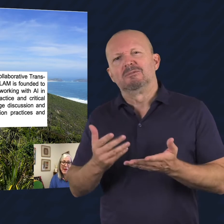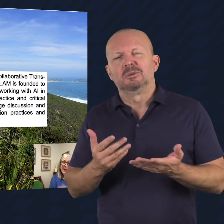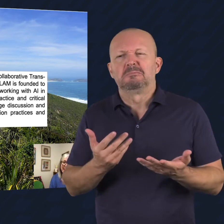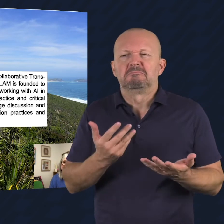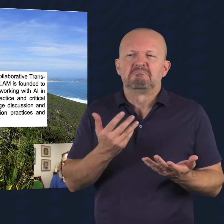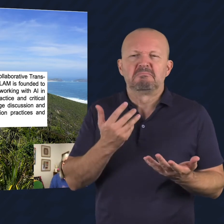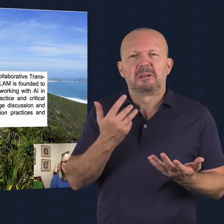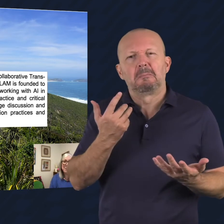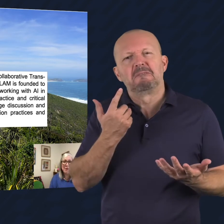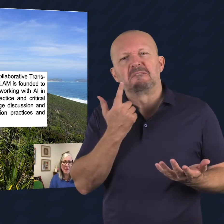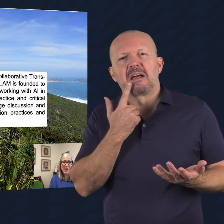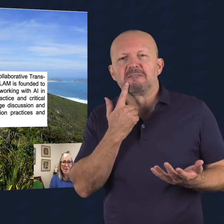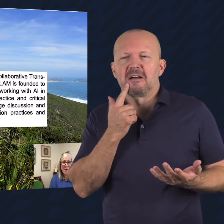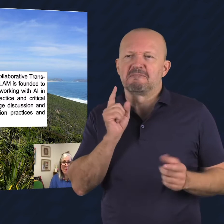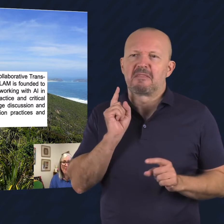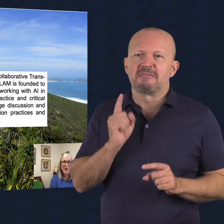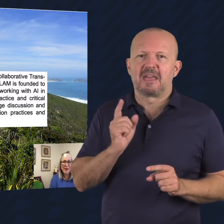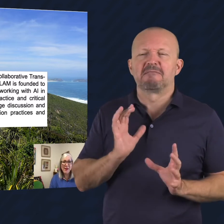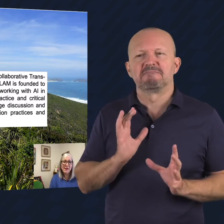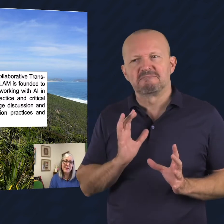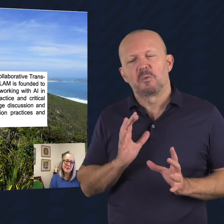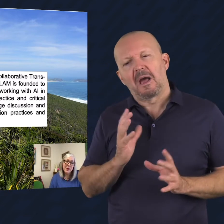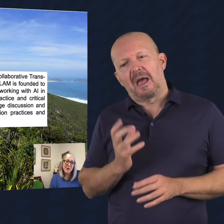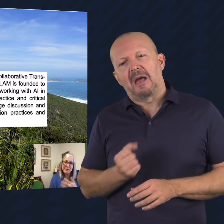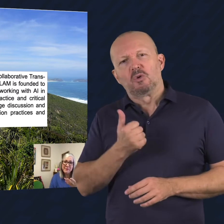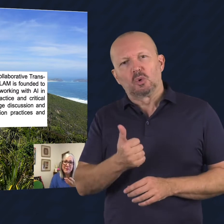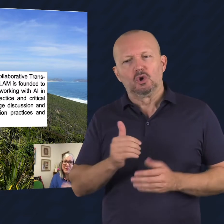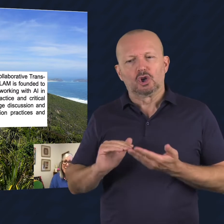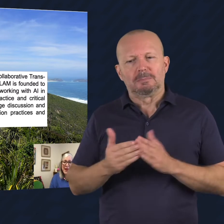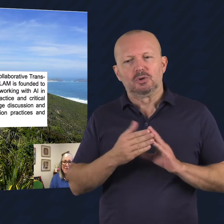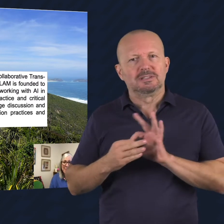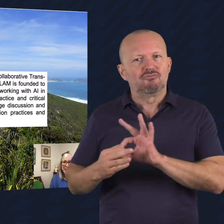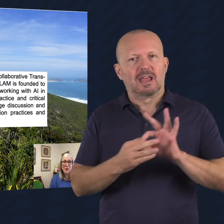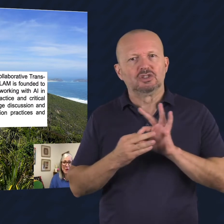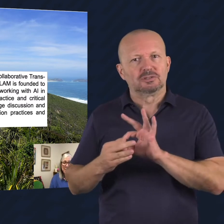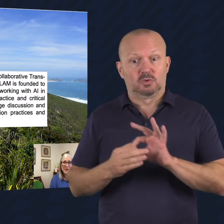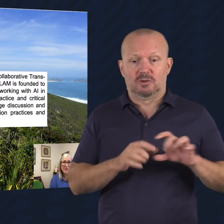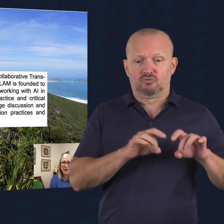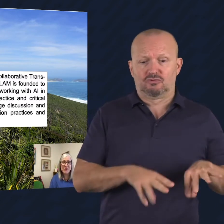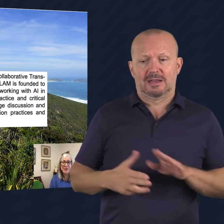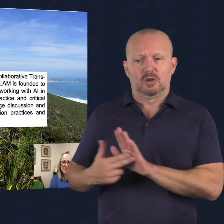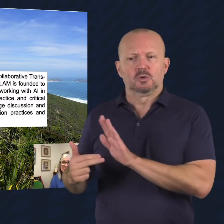I guess it offers a bit of a flavour of, well, we have really good community relations